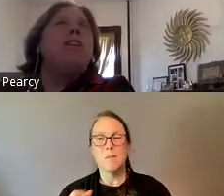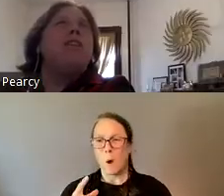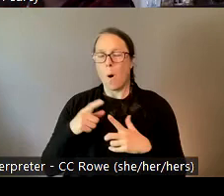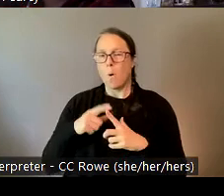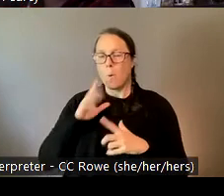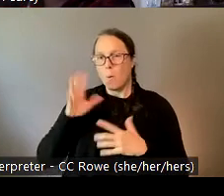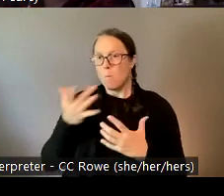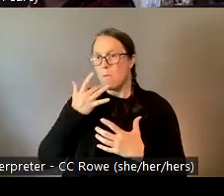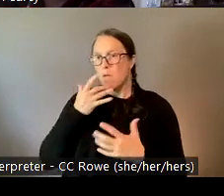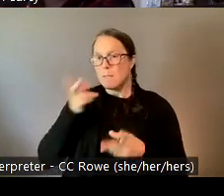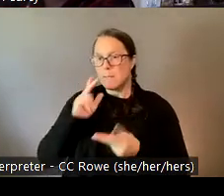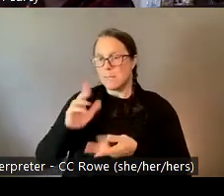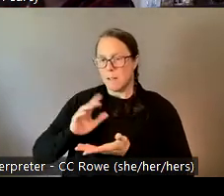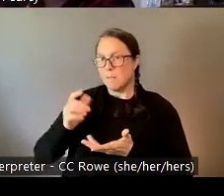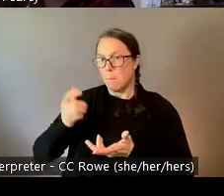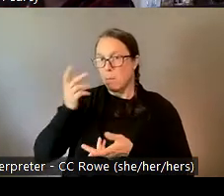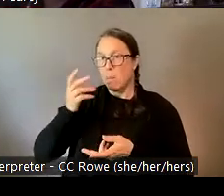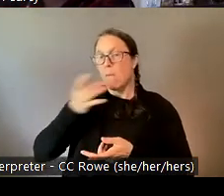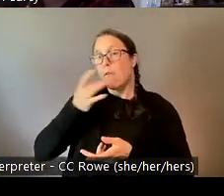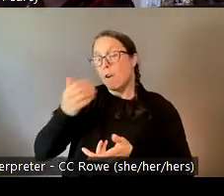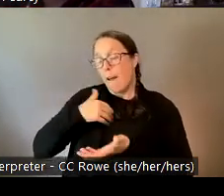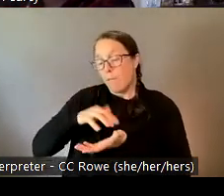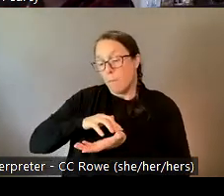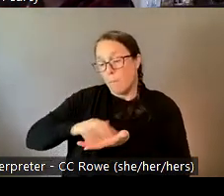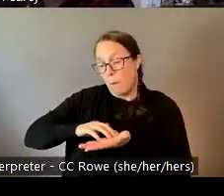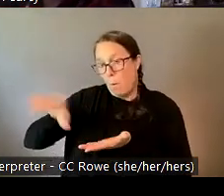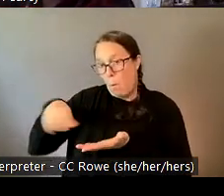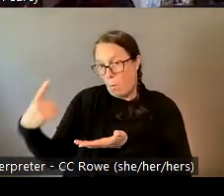from the text to speech synthesizer. Cool.